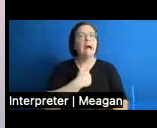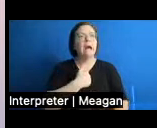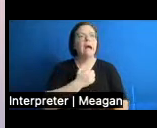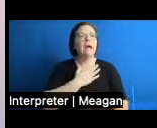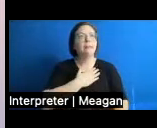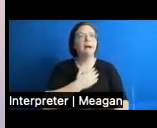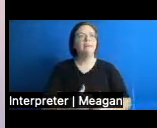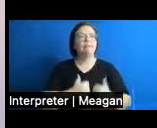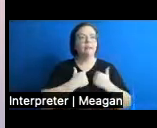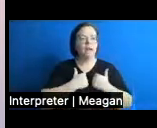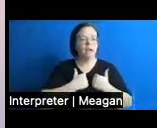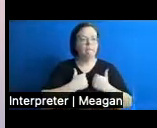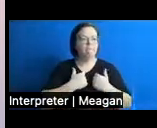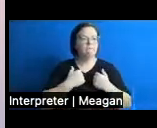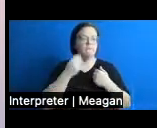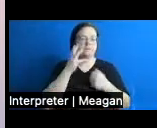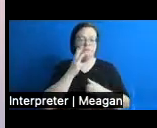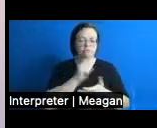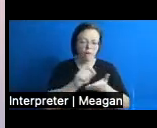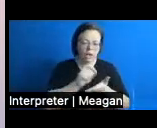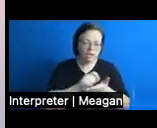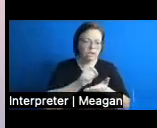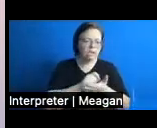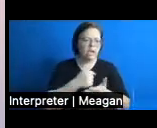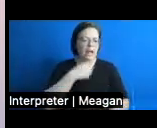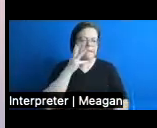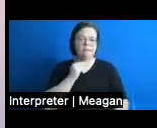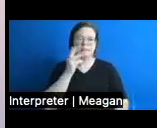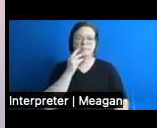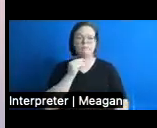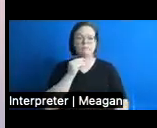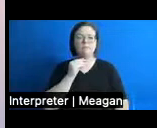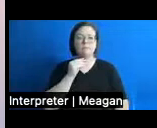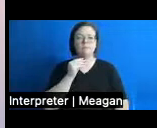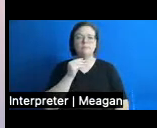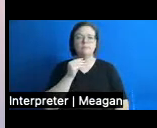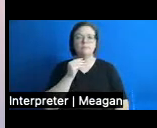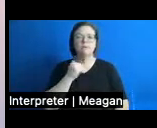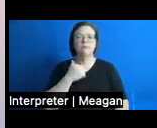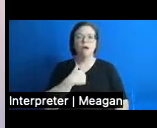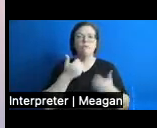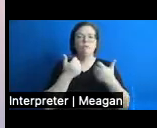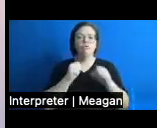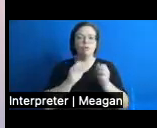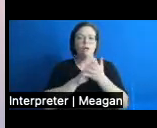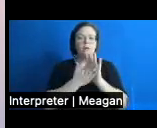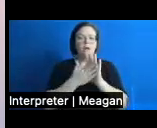thinking and my living and in my writing where trying to be a Southerner in the 21st century,